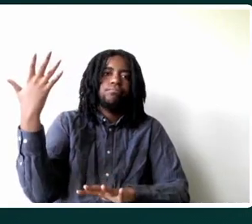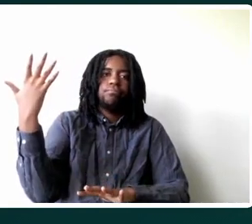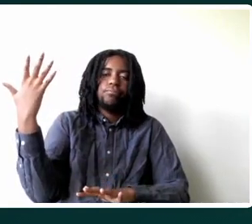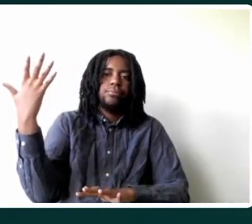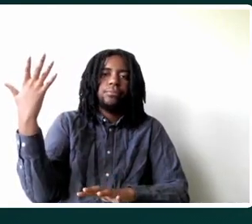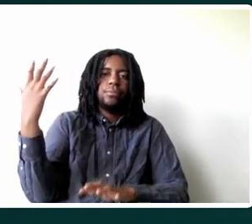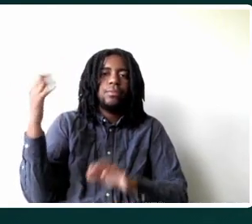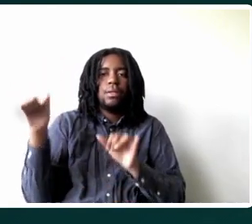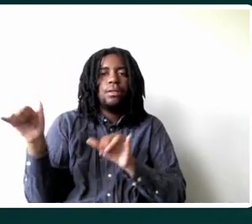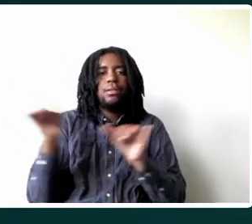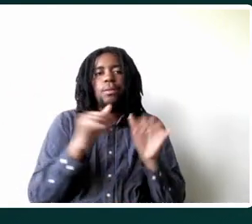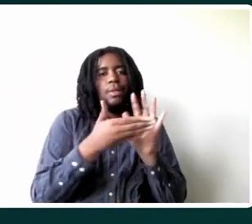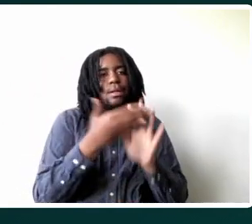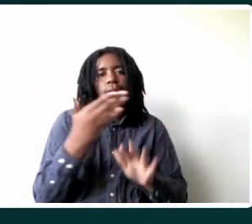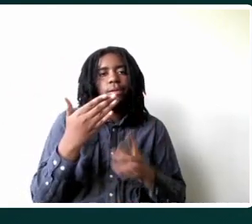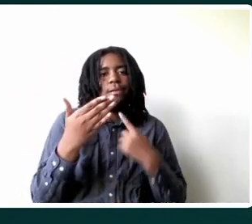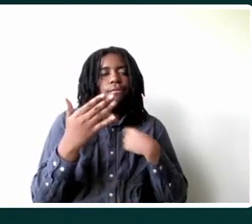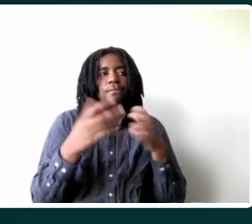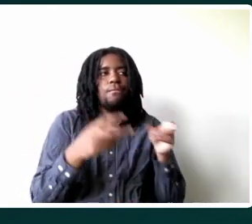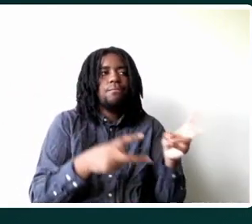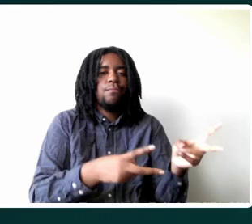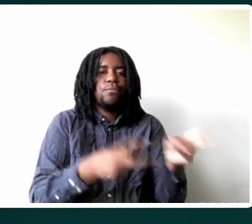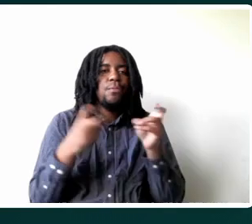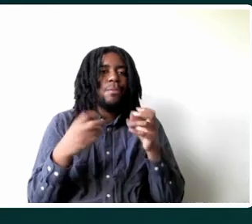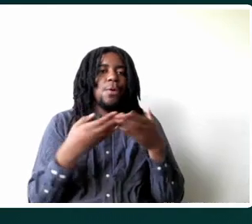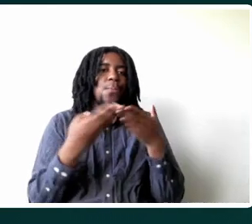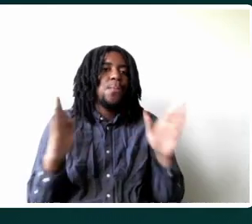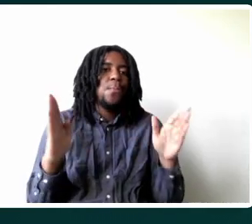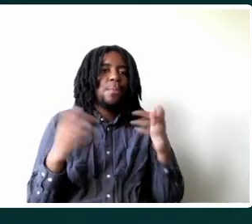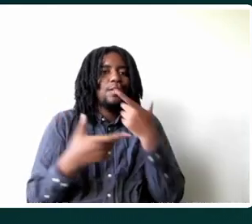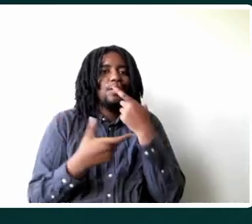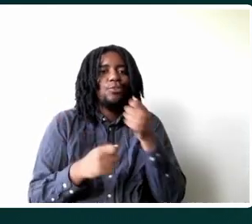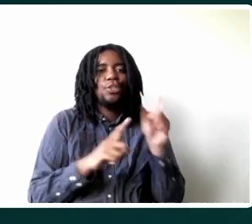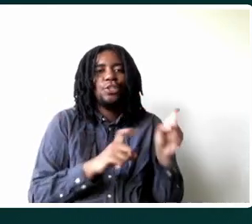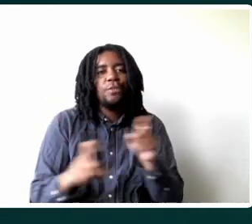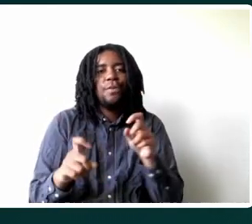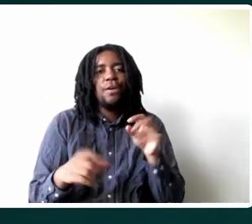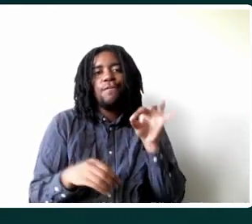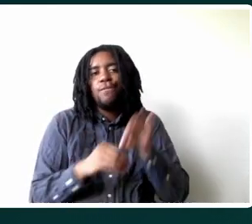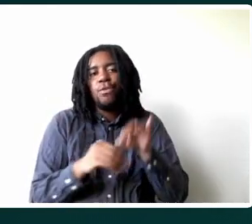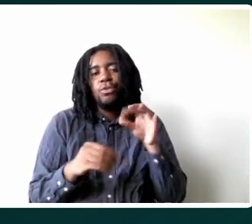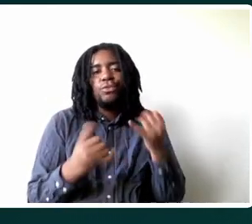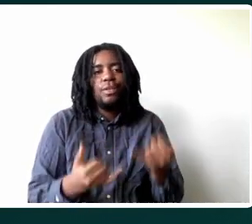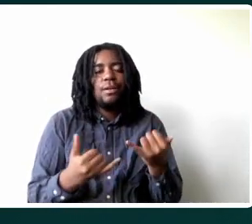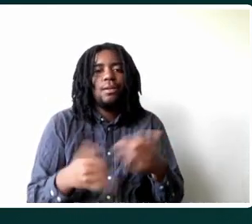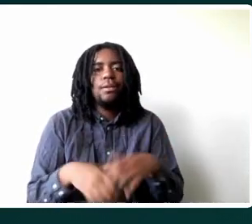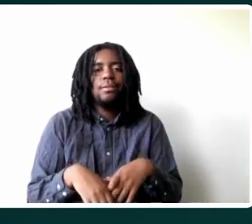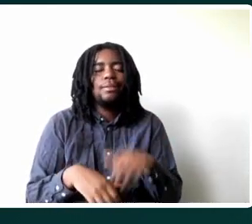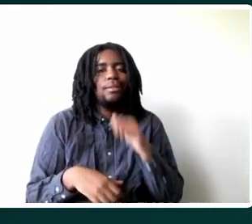a public interest survey of voters right now. And not surprisingly, and very sadly, the number one